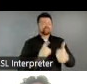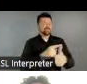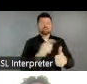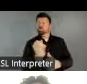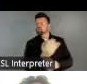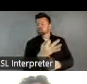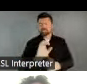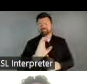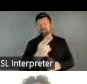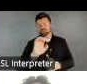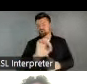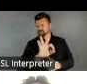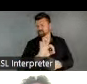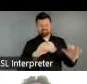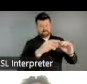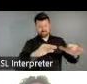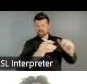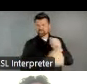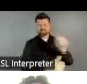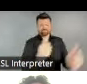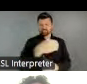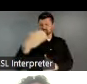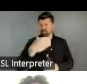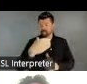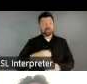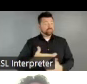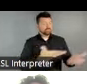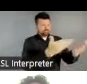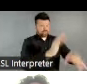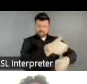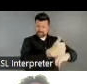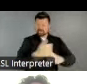as well as soon hiring our first ever director of native arts and tribal affairs.